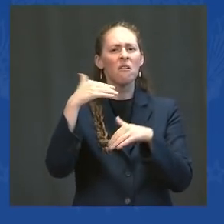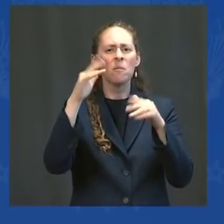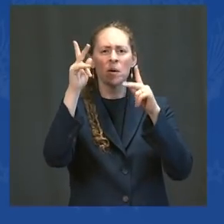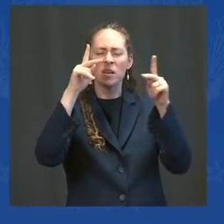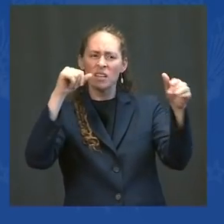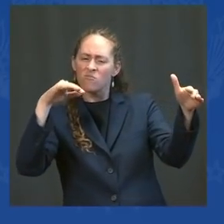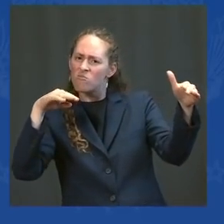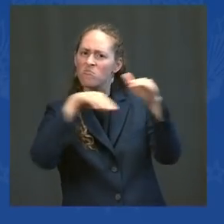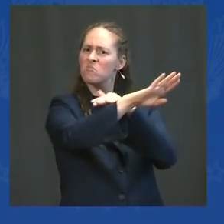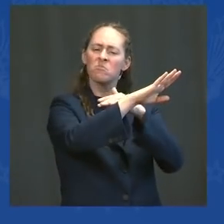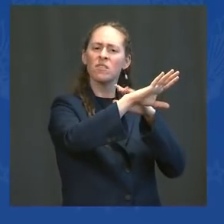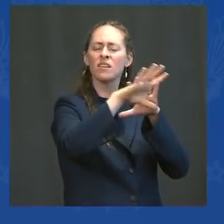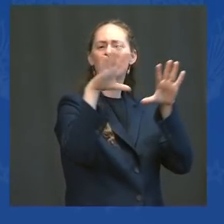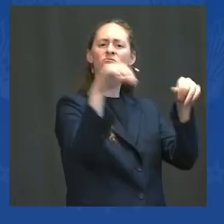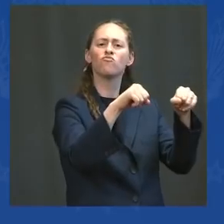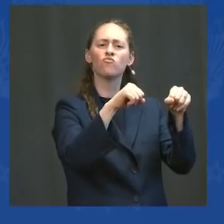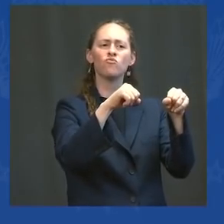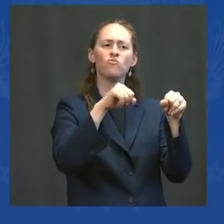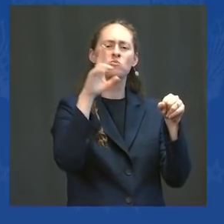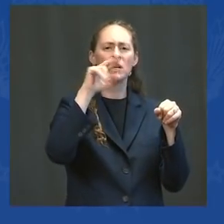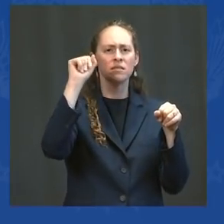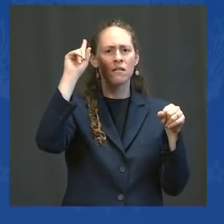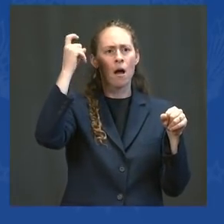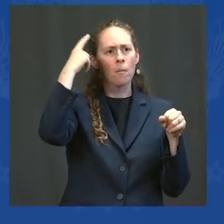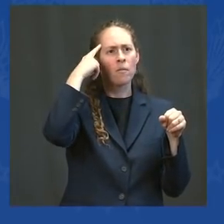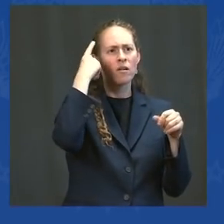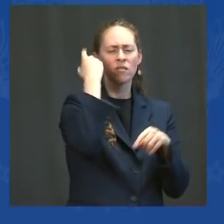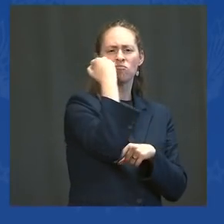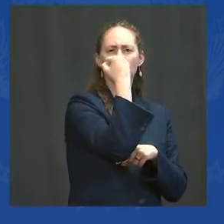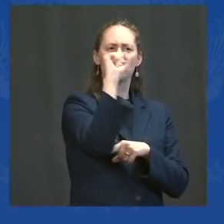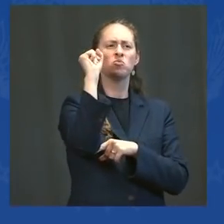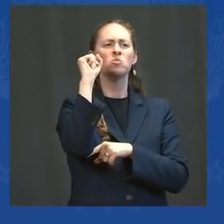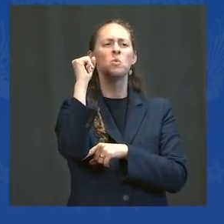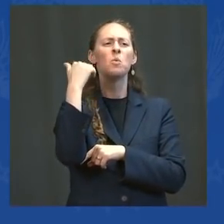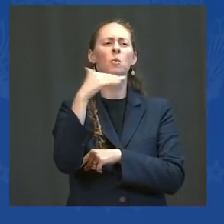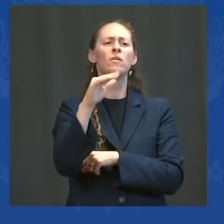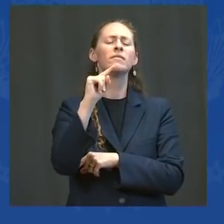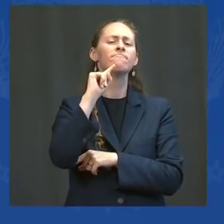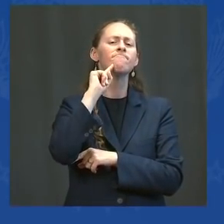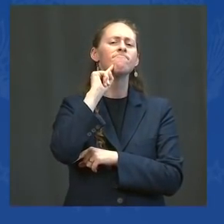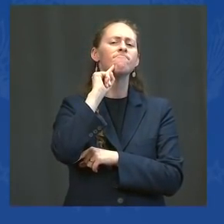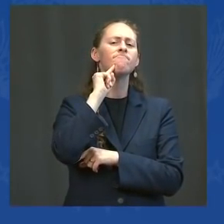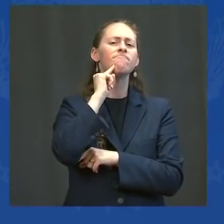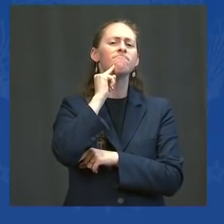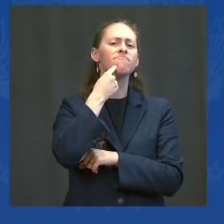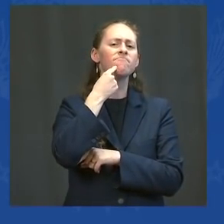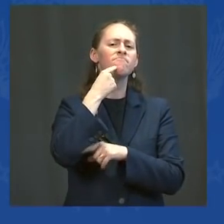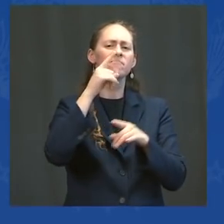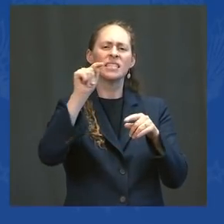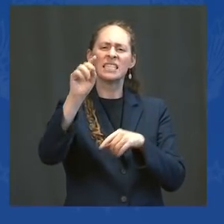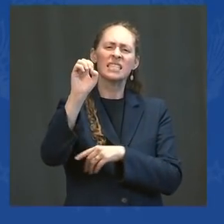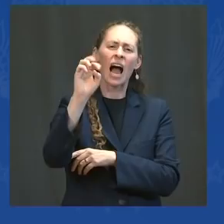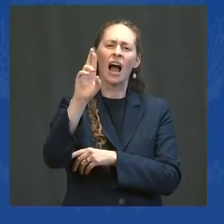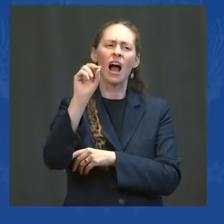A mob of extremists and terrorists launched a violent and deadly assault on the People's House